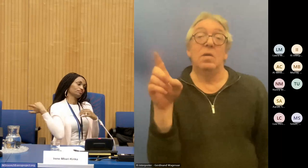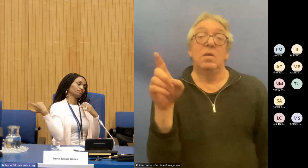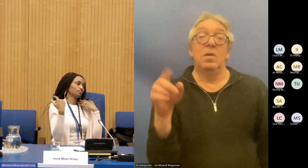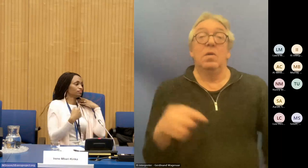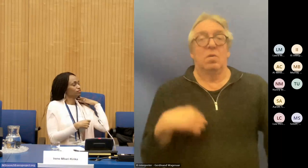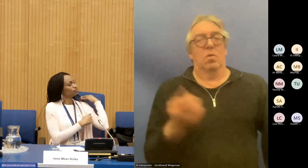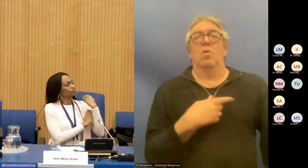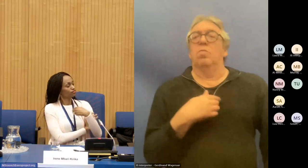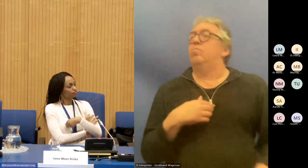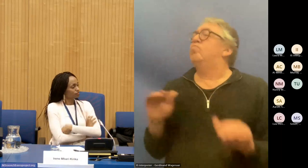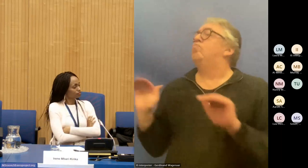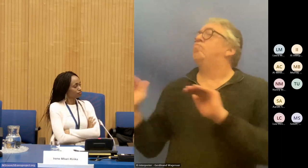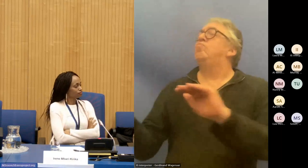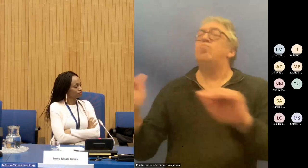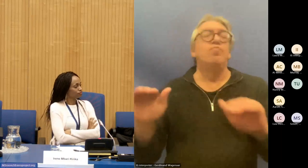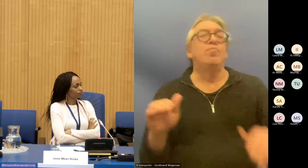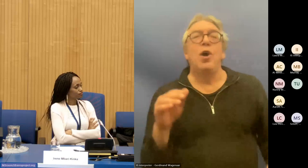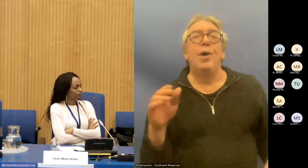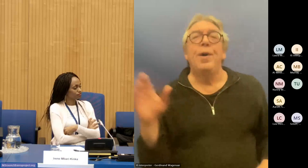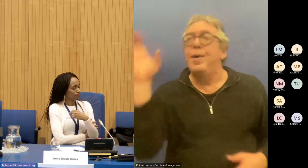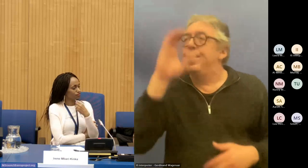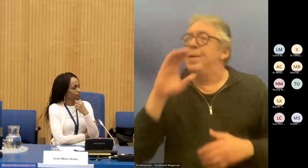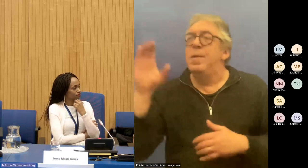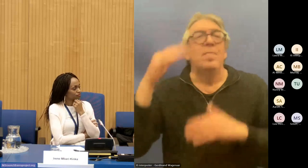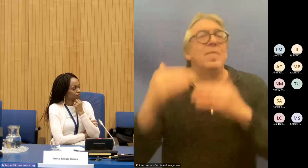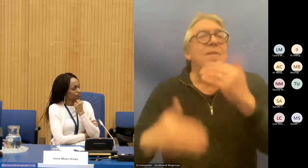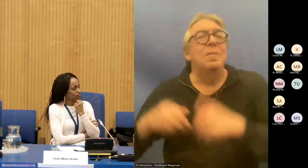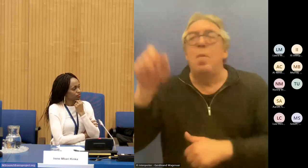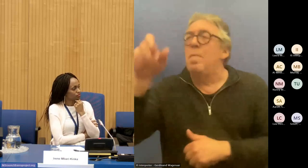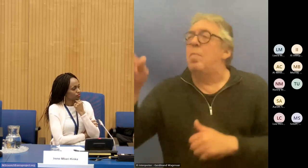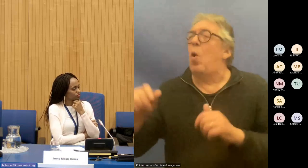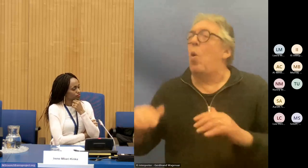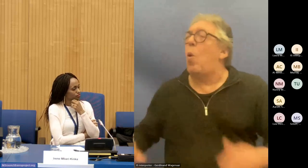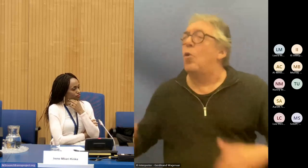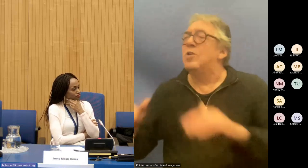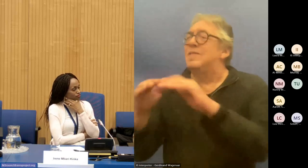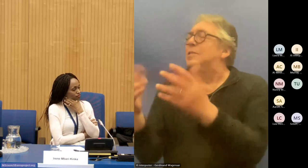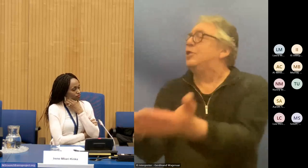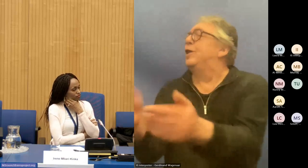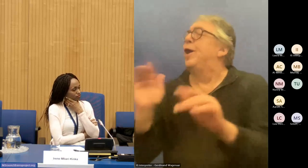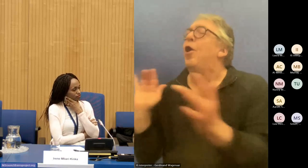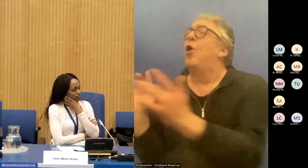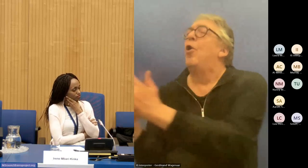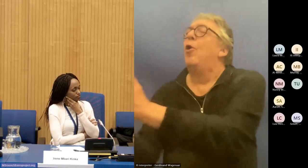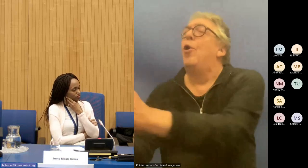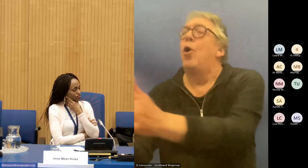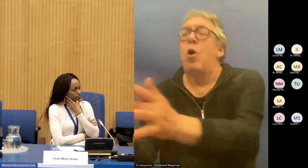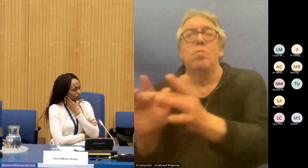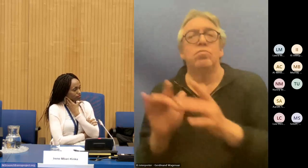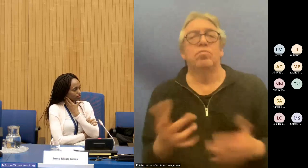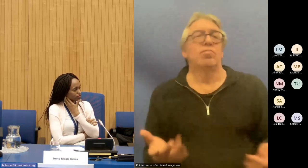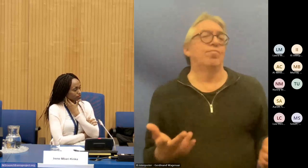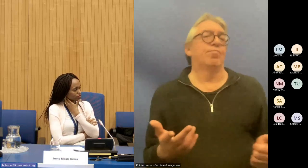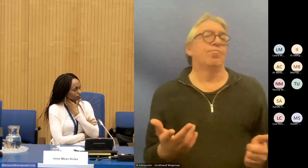in project areas, you start your intervention in certain schools and so on. You look at who